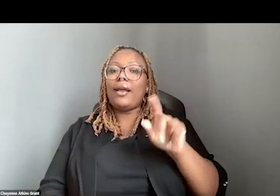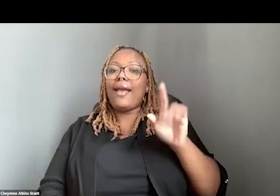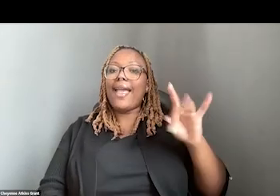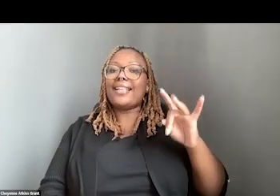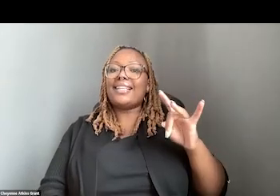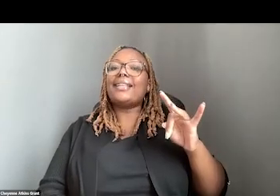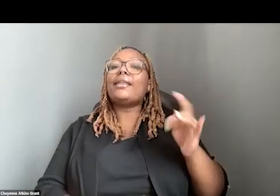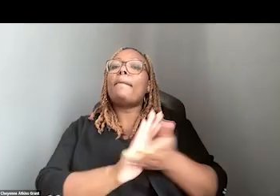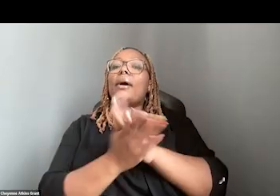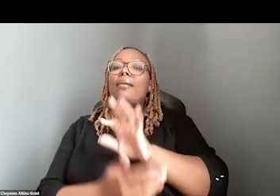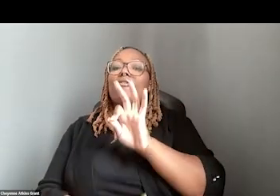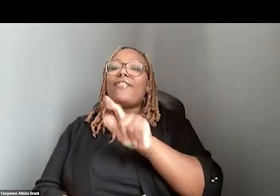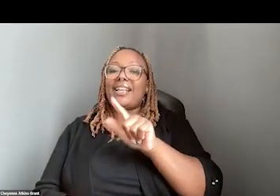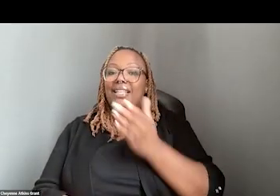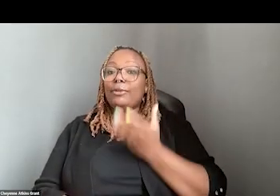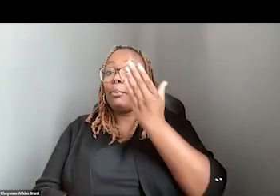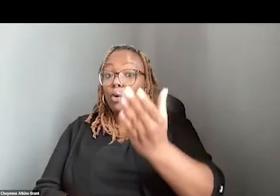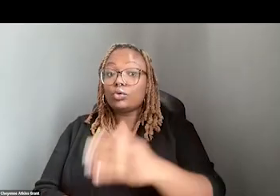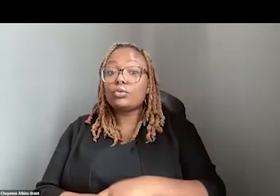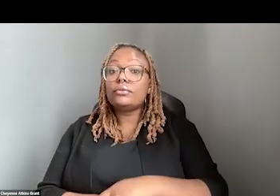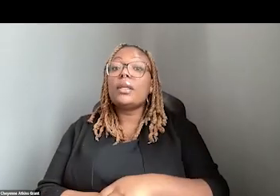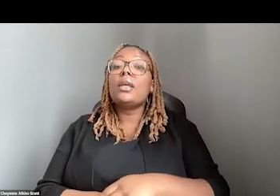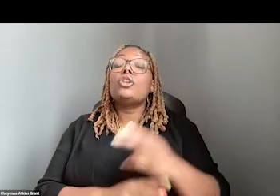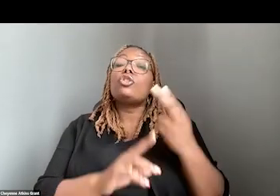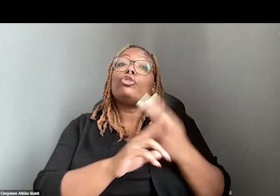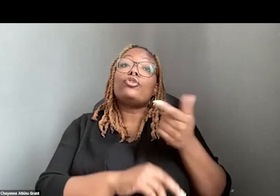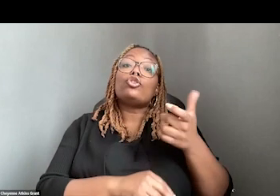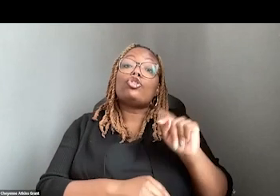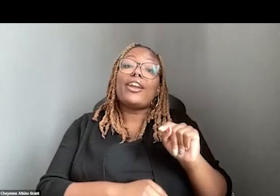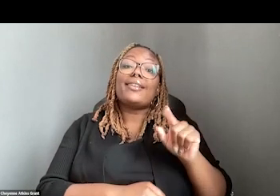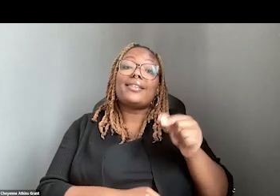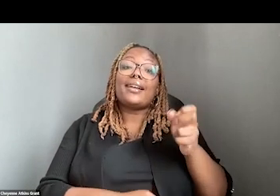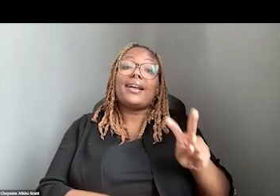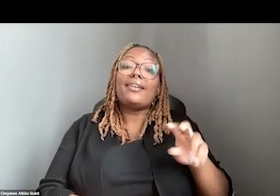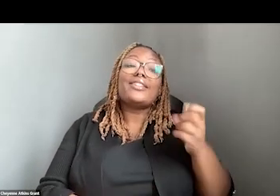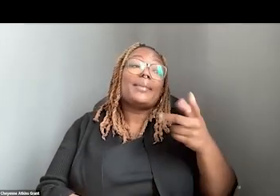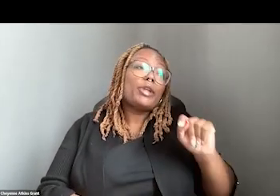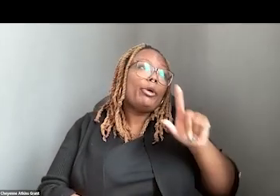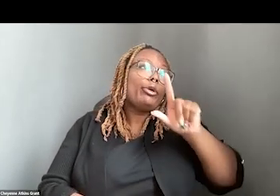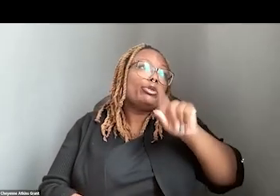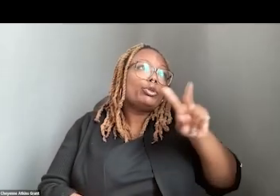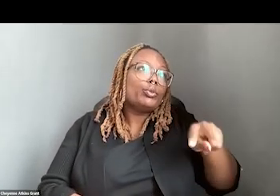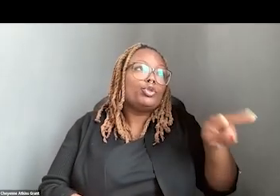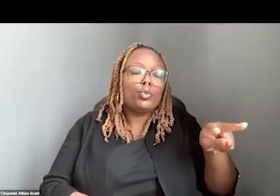So if you submitted to Grants.gov, let's say September 2022, you still have the ability